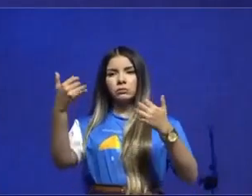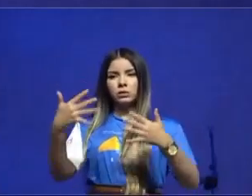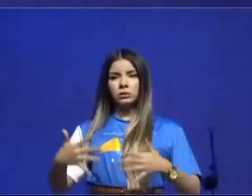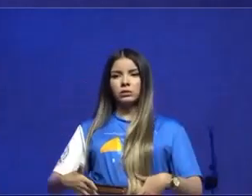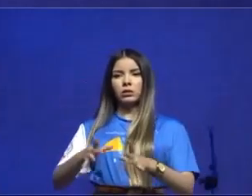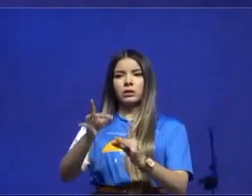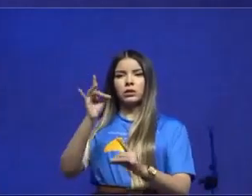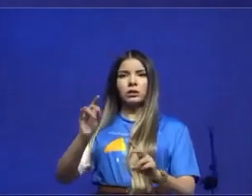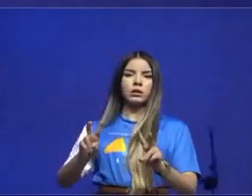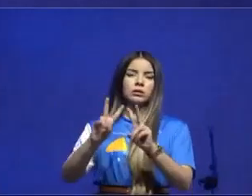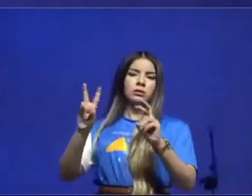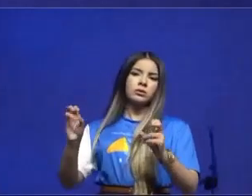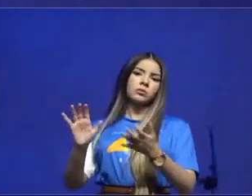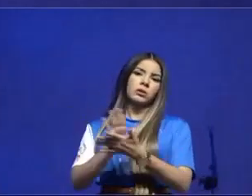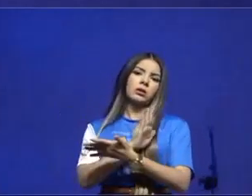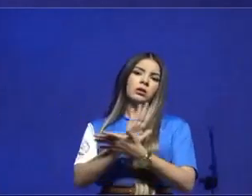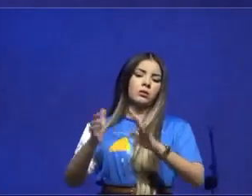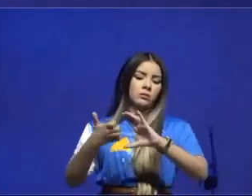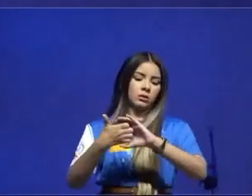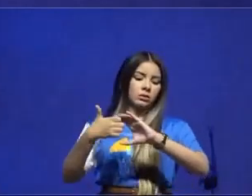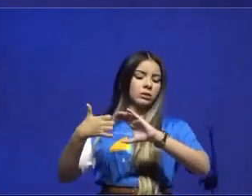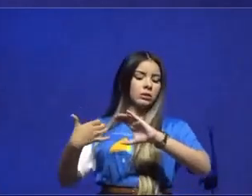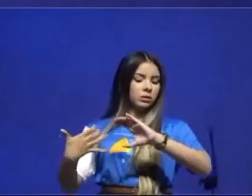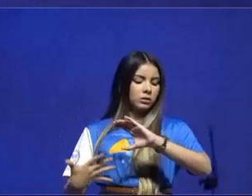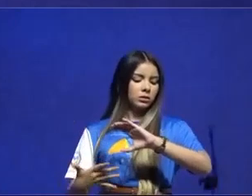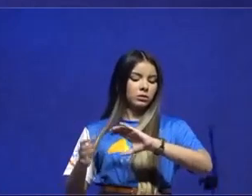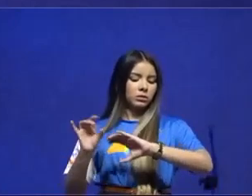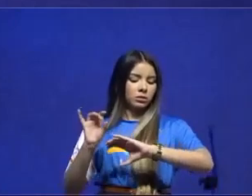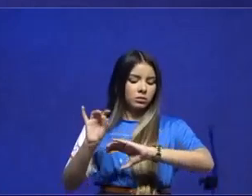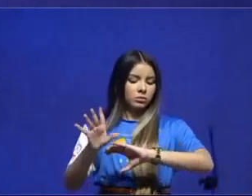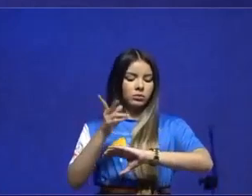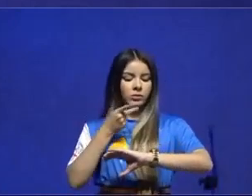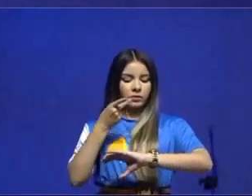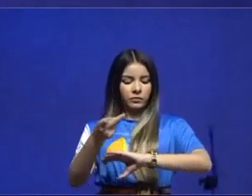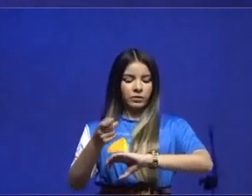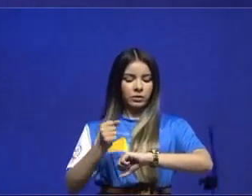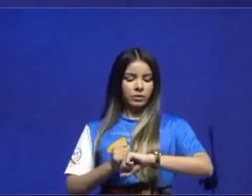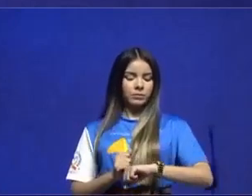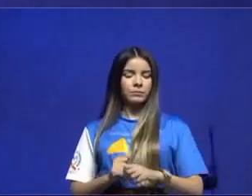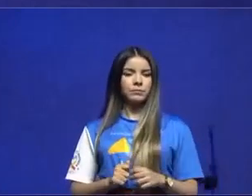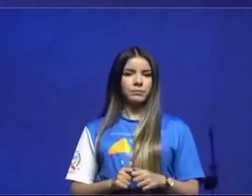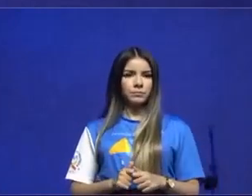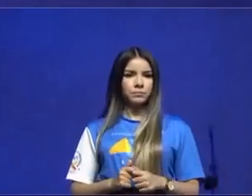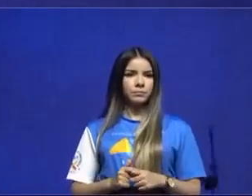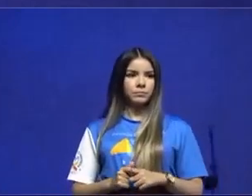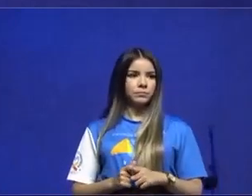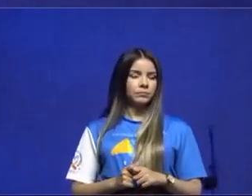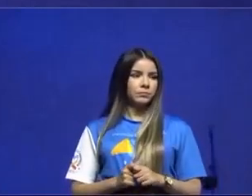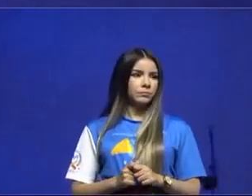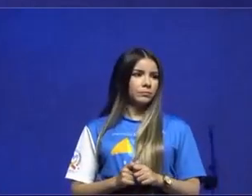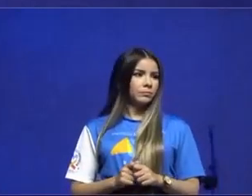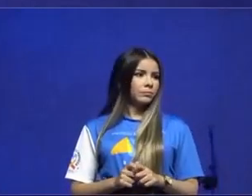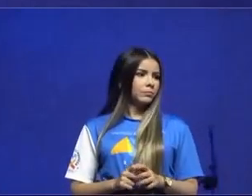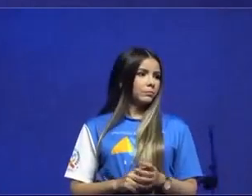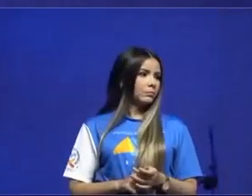characteristics here is just to point out What is it that guides us the diagnosis can pass